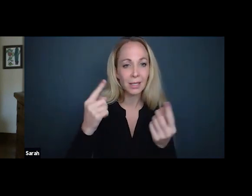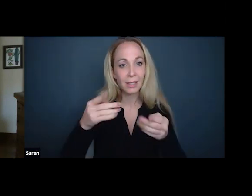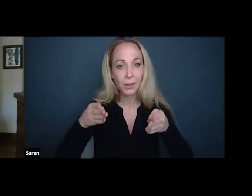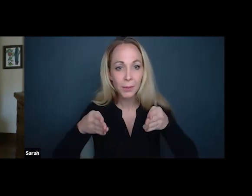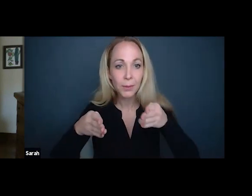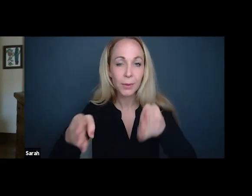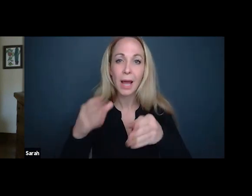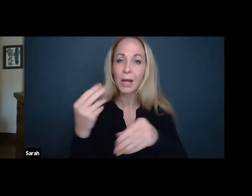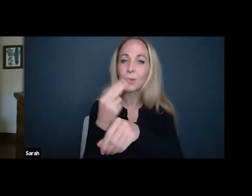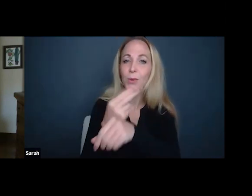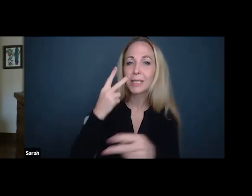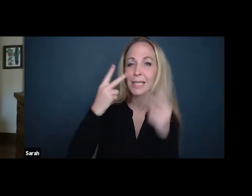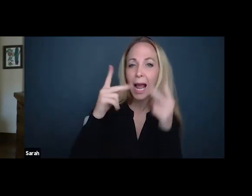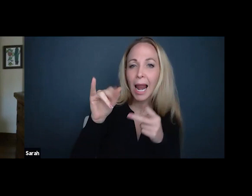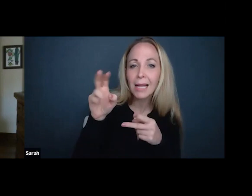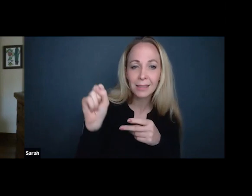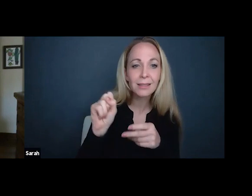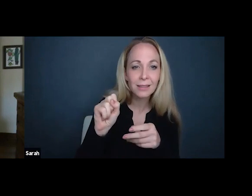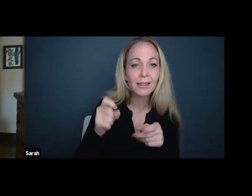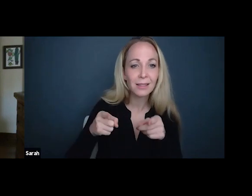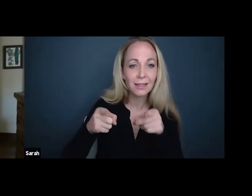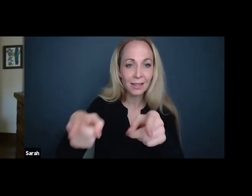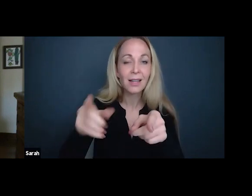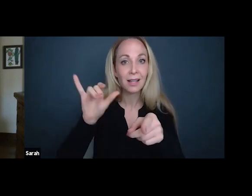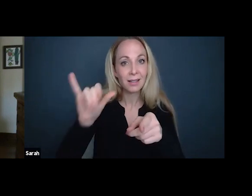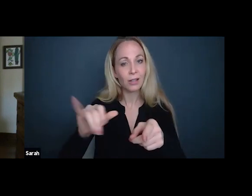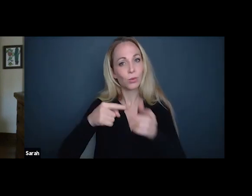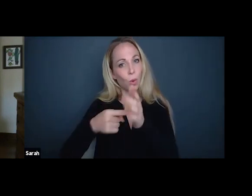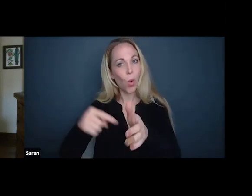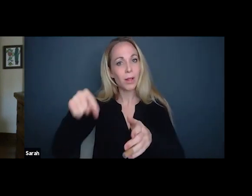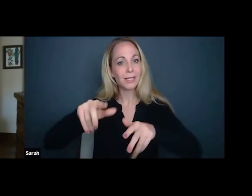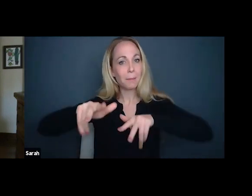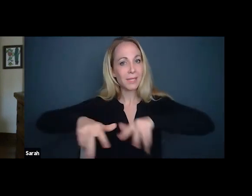and clear sight lines, which claims pedestrian space and moves folks along with the design